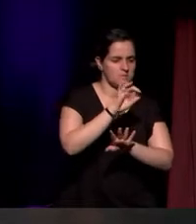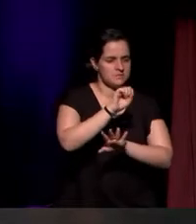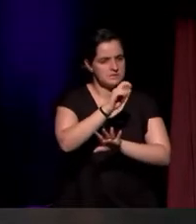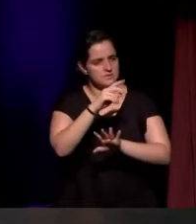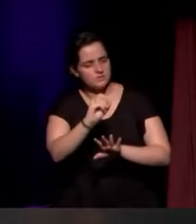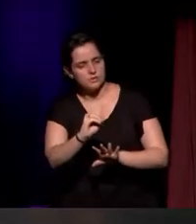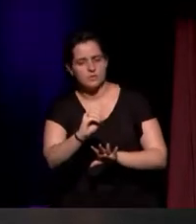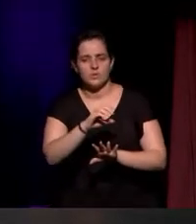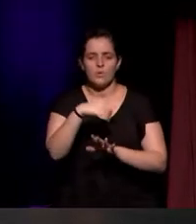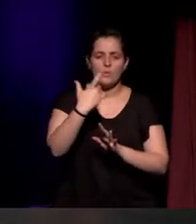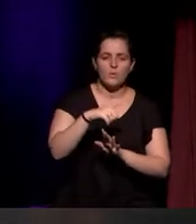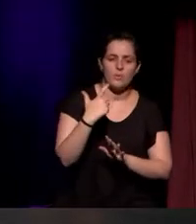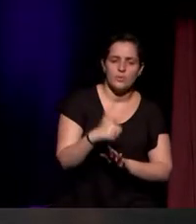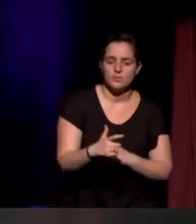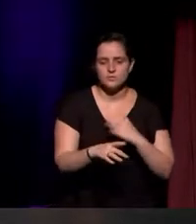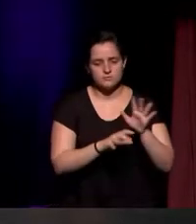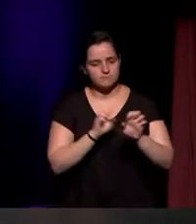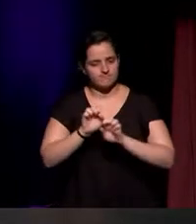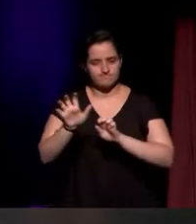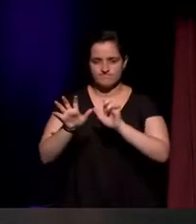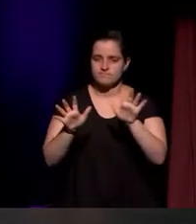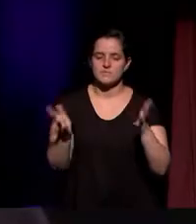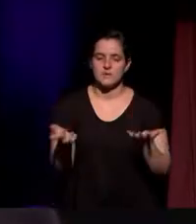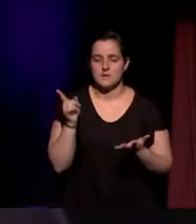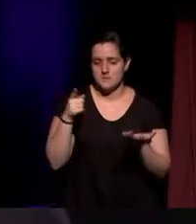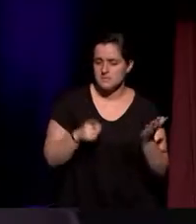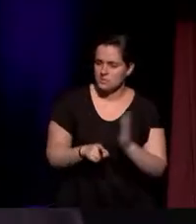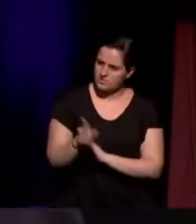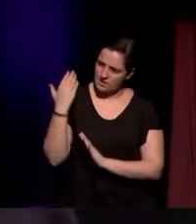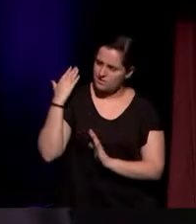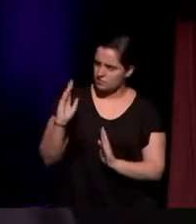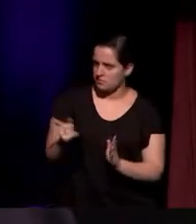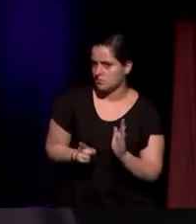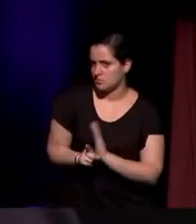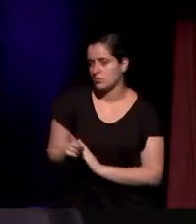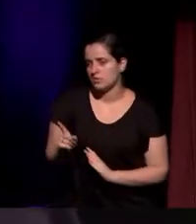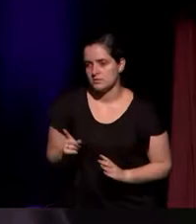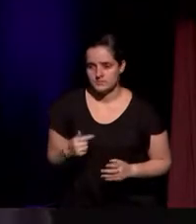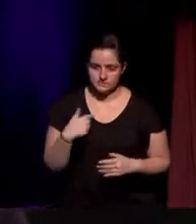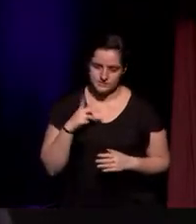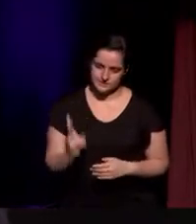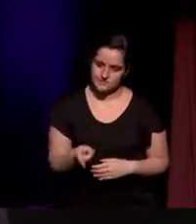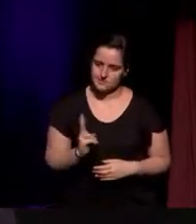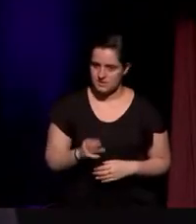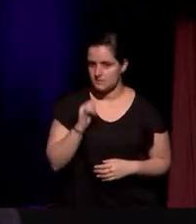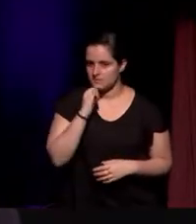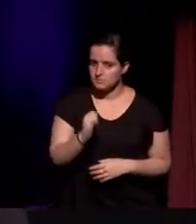The other day they asked me that, but you are… I always put such a general place.